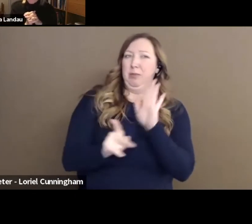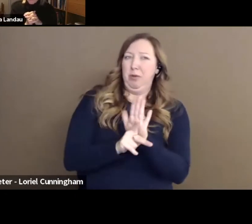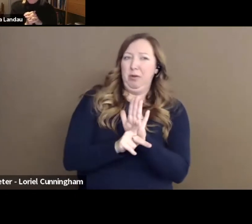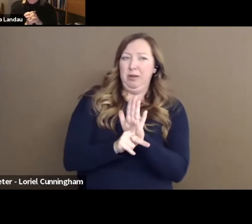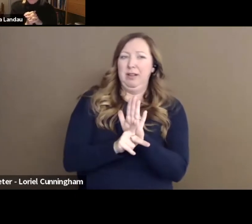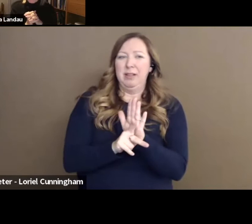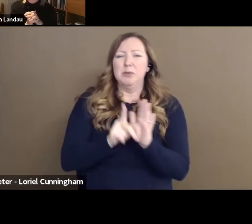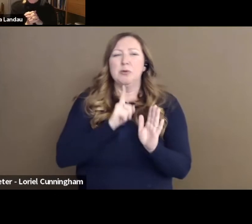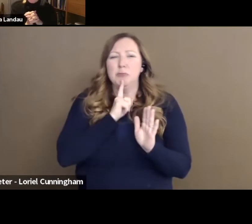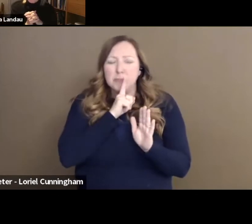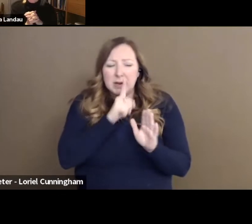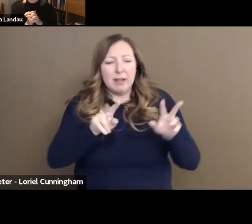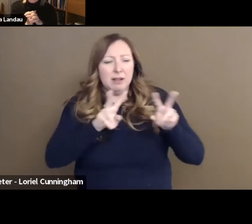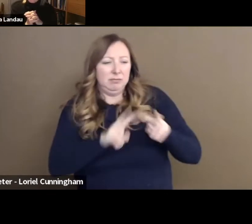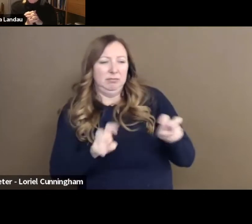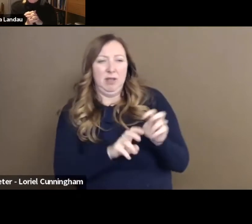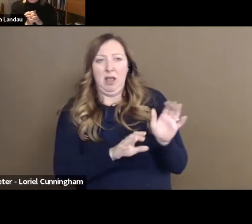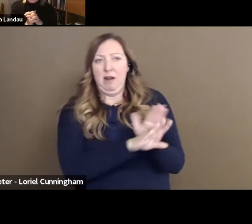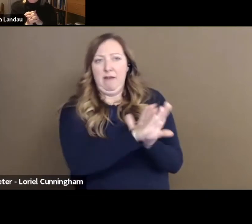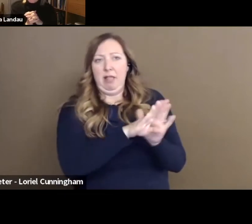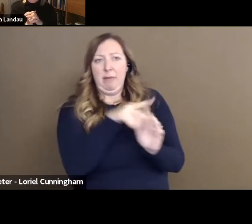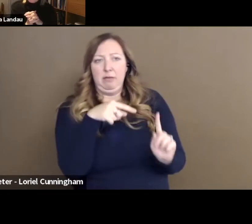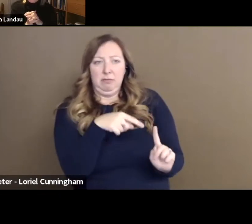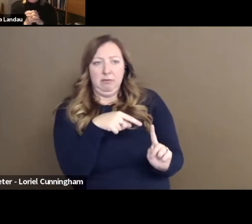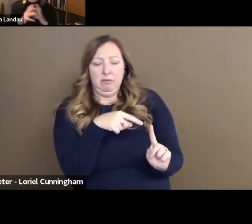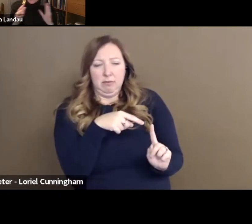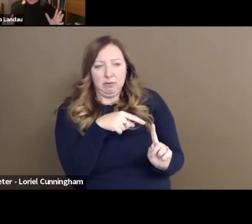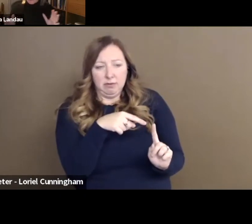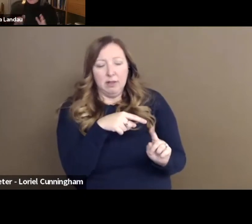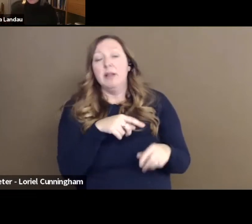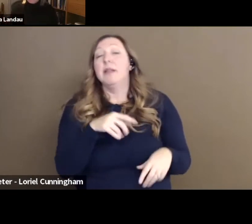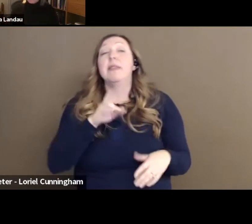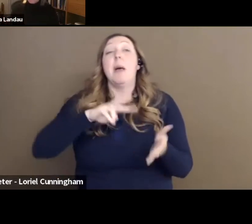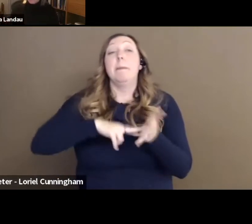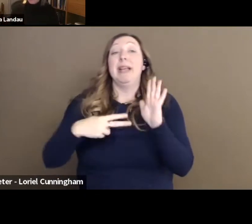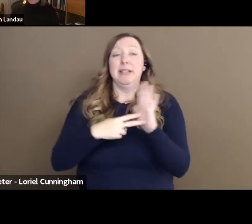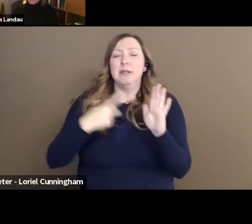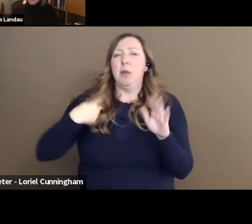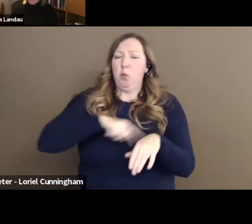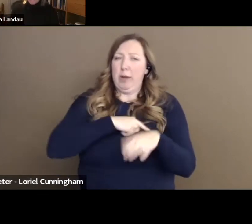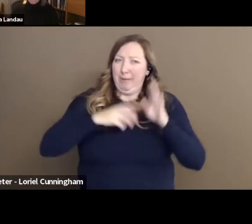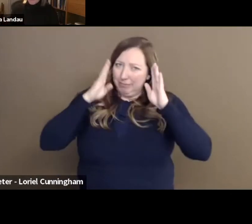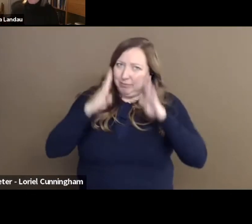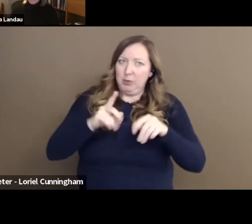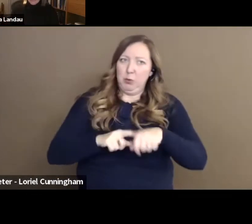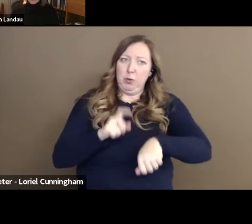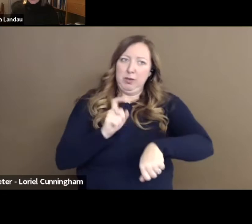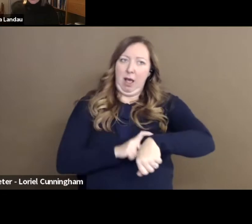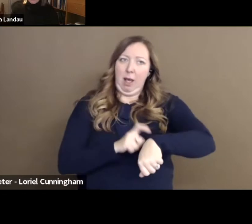and by that i mean that we pay attention to the timing of development